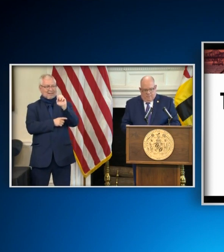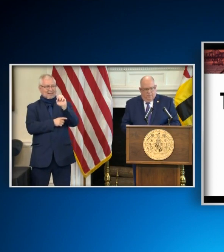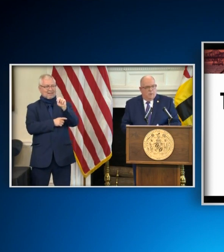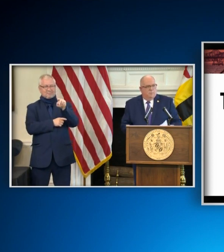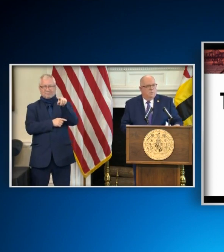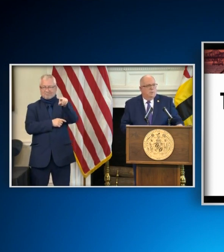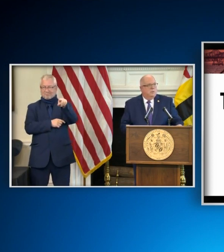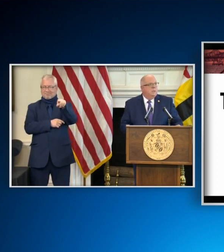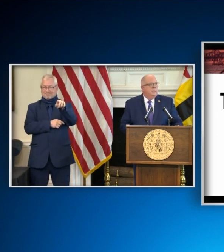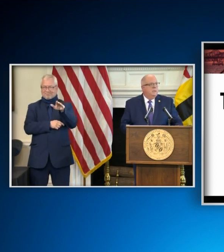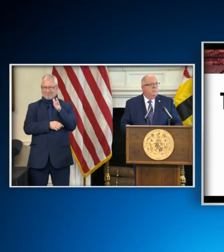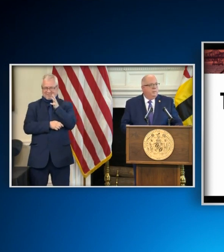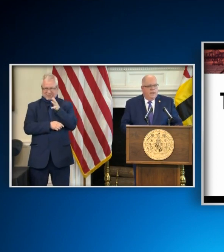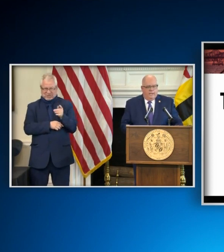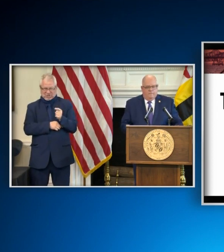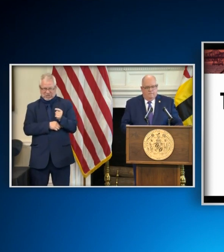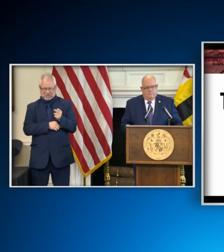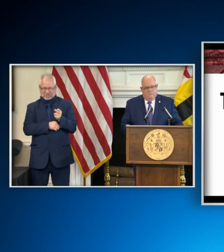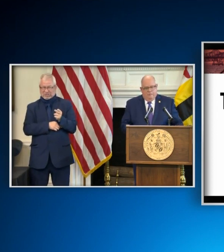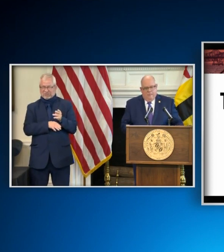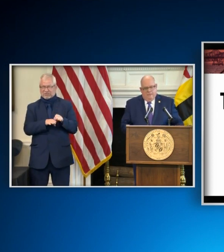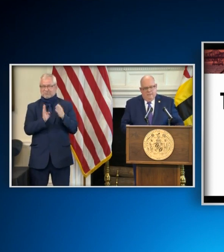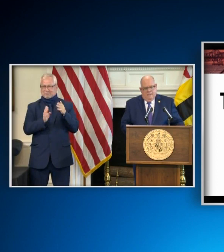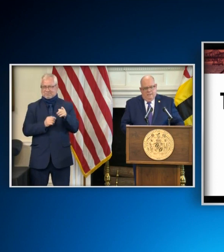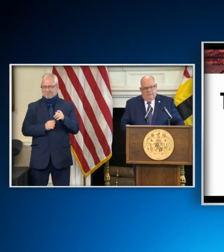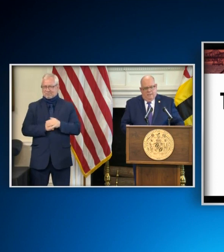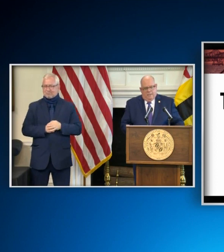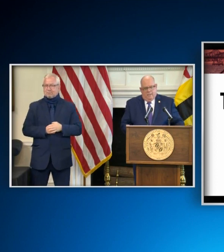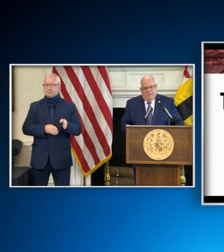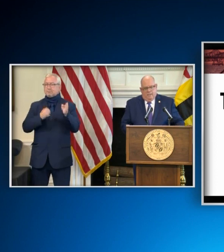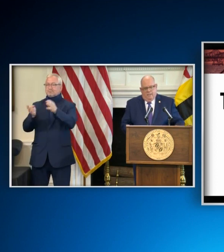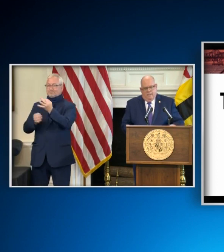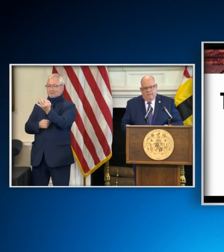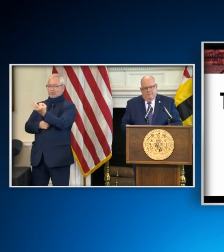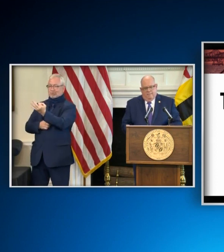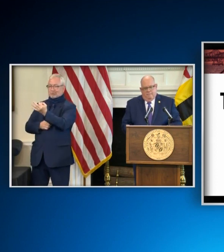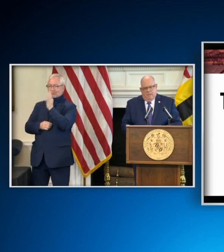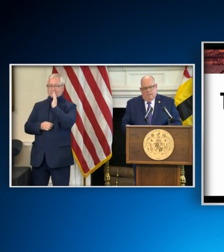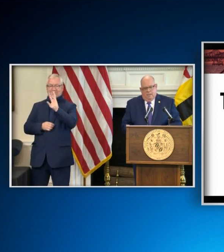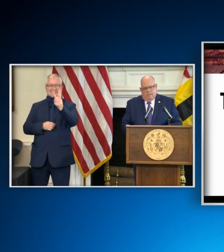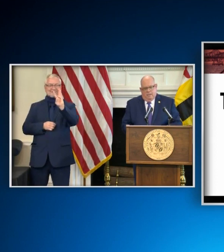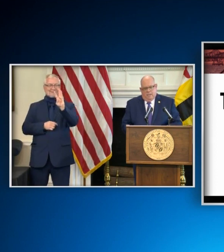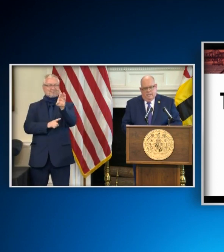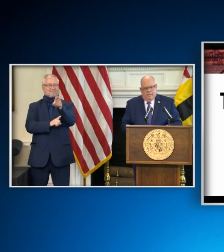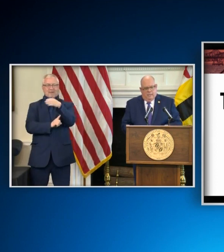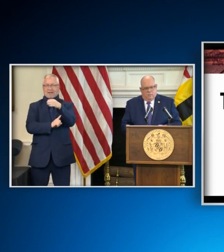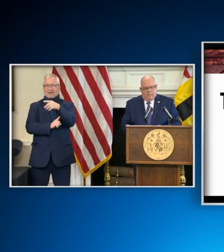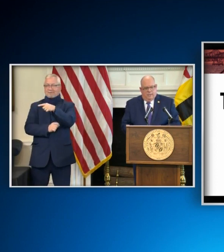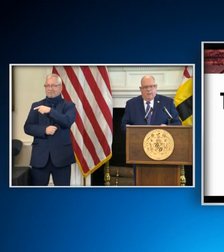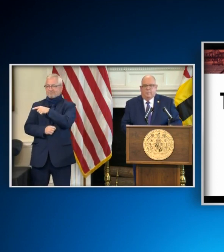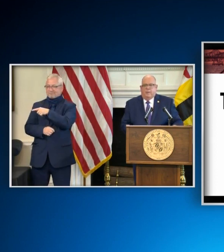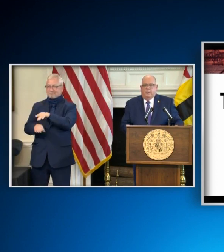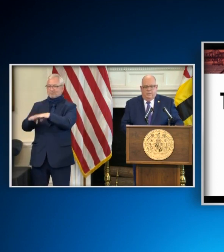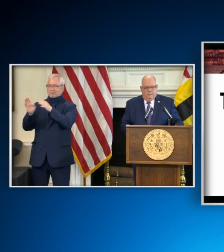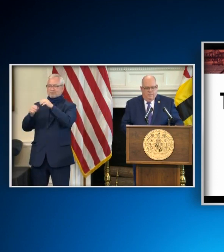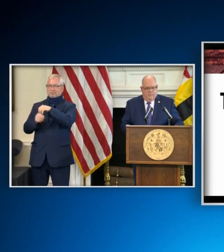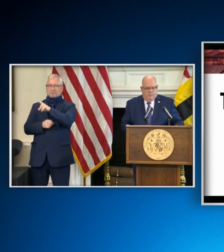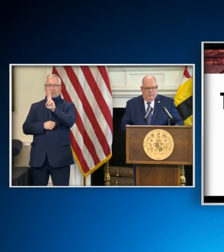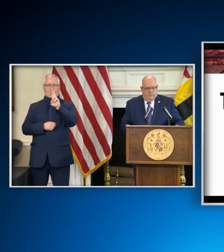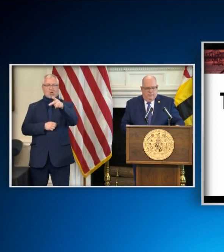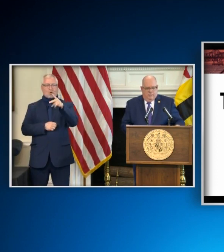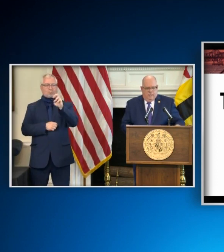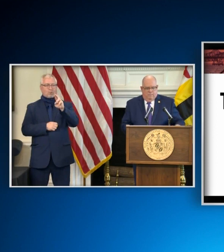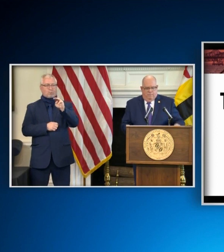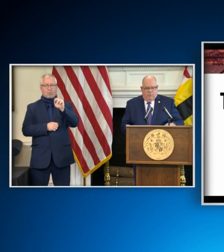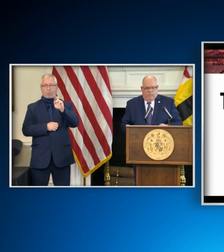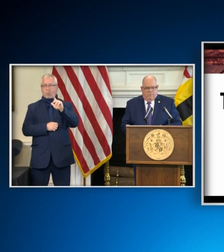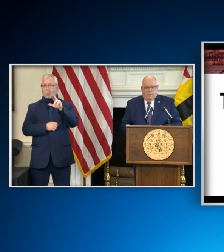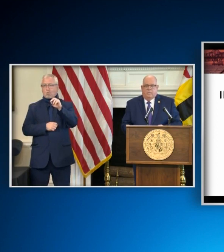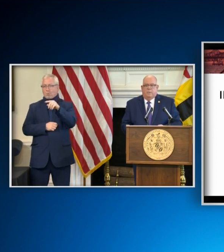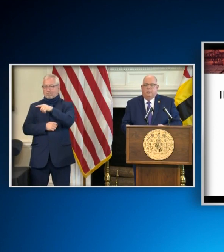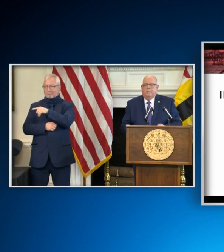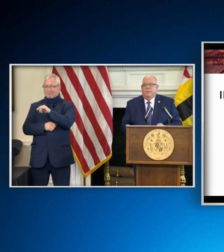THIS INCLUDES THE VEEP STATION AND CLINTON ON THURSDAY AND SIX LIKES AMERICA IN UPPER MARLBORO ON FRIDAY.